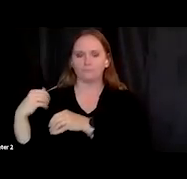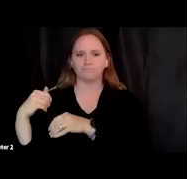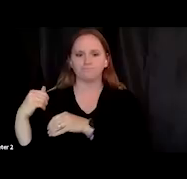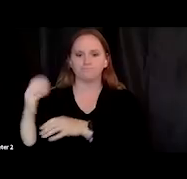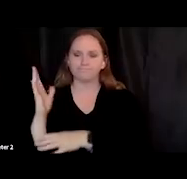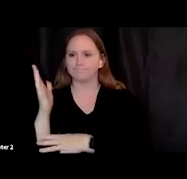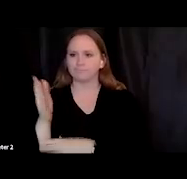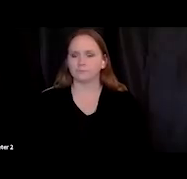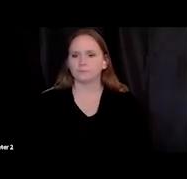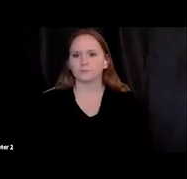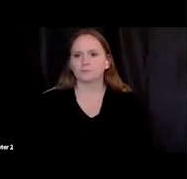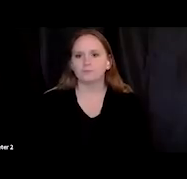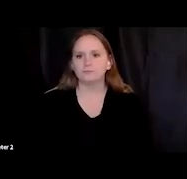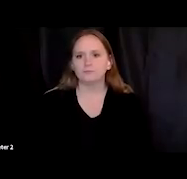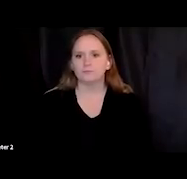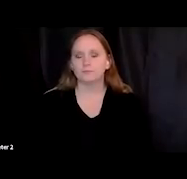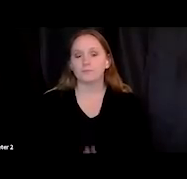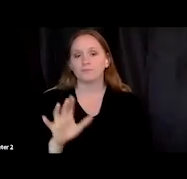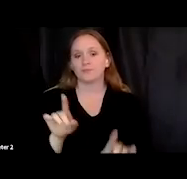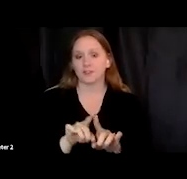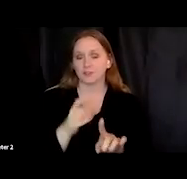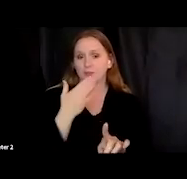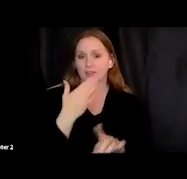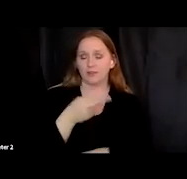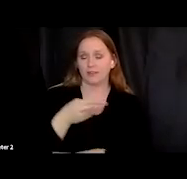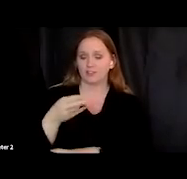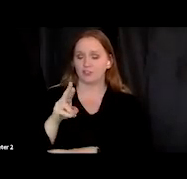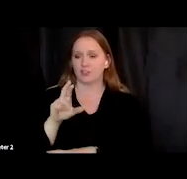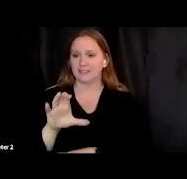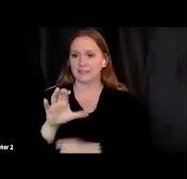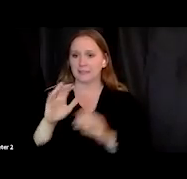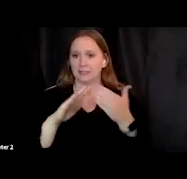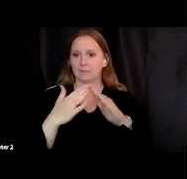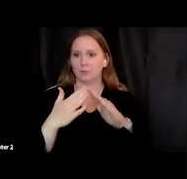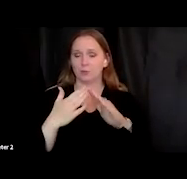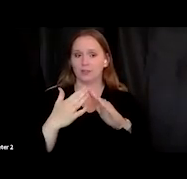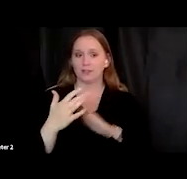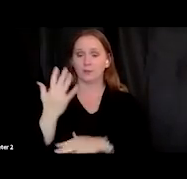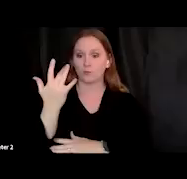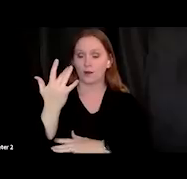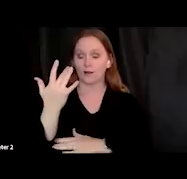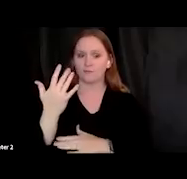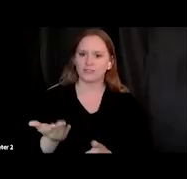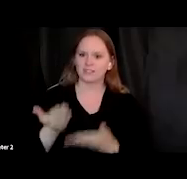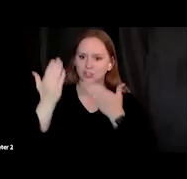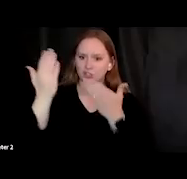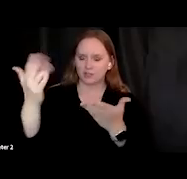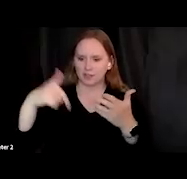and I thank you, the HHRC community for suggesting this to us. Like you are, have been telling us over the last couple